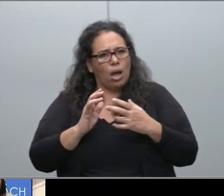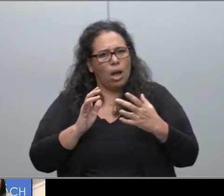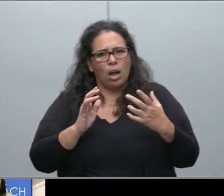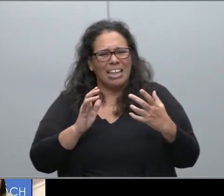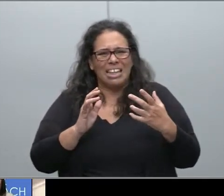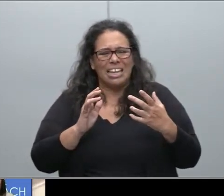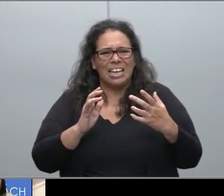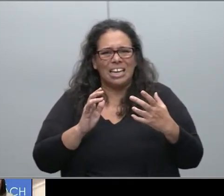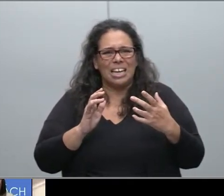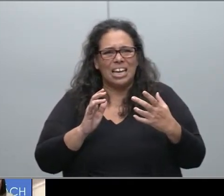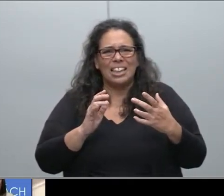Oh, Nubia.